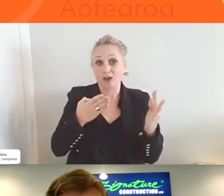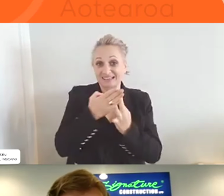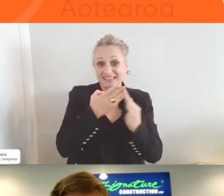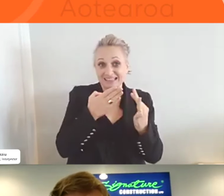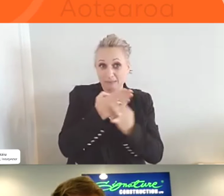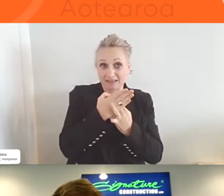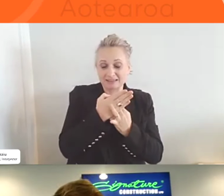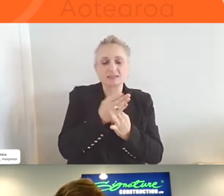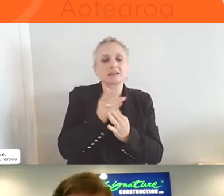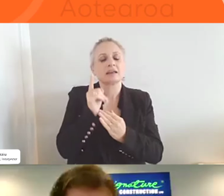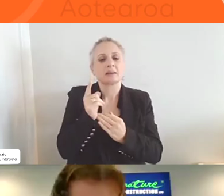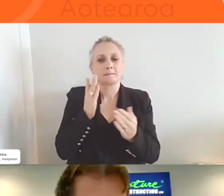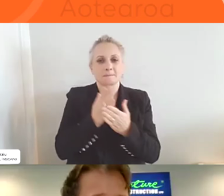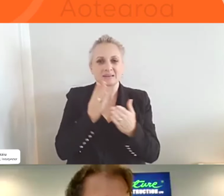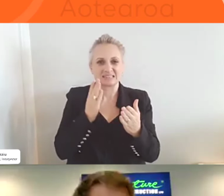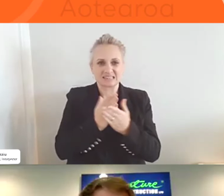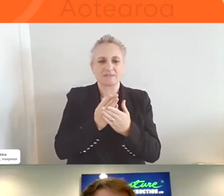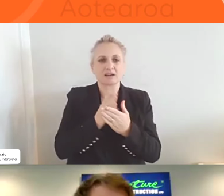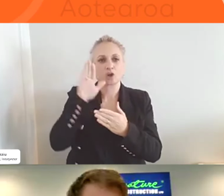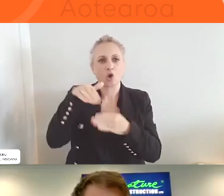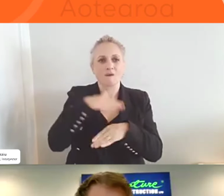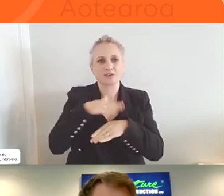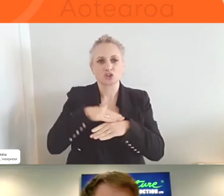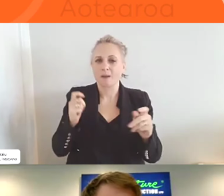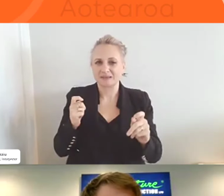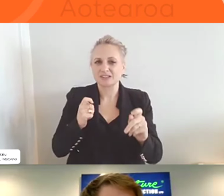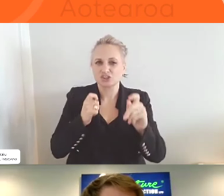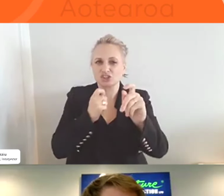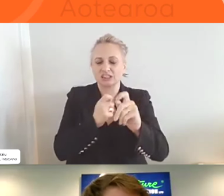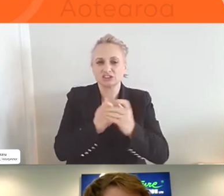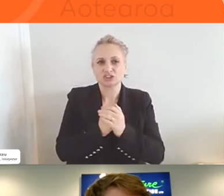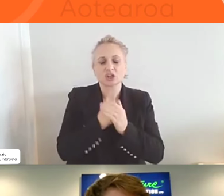changed within the KO machine. You've got consenting in place